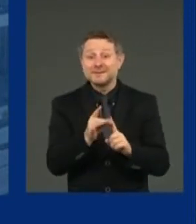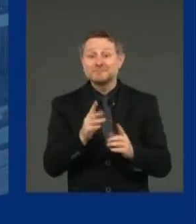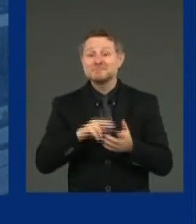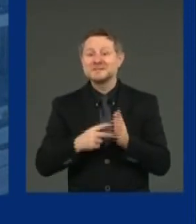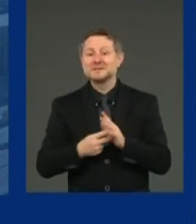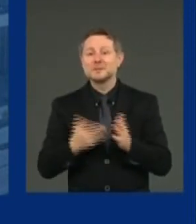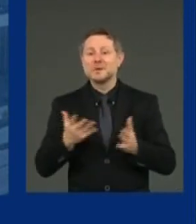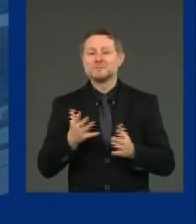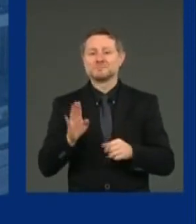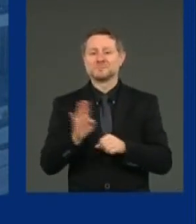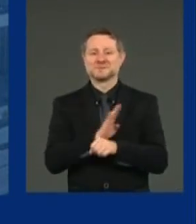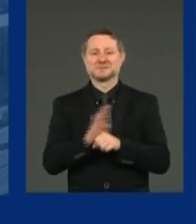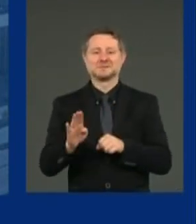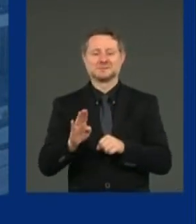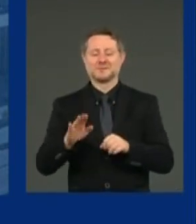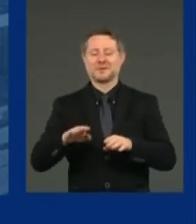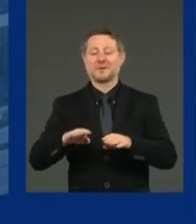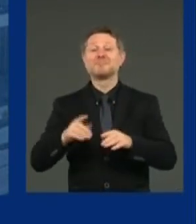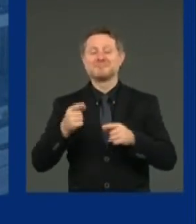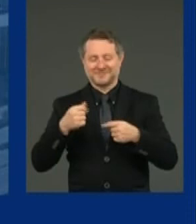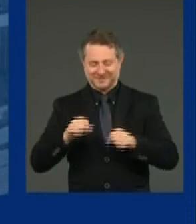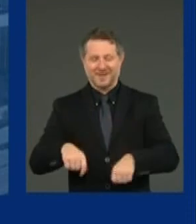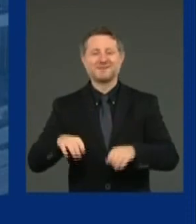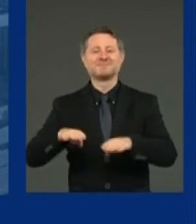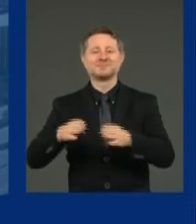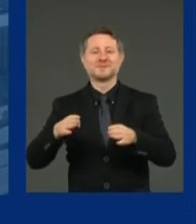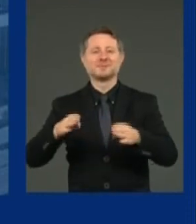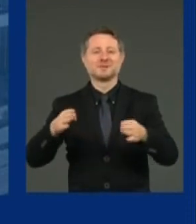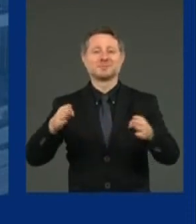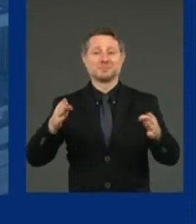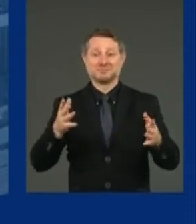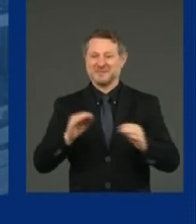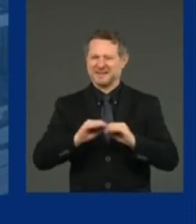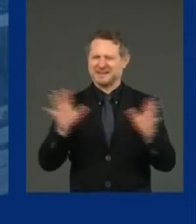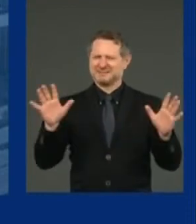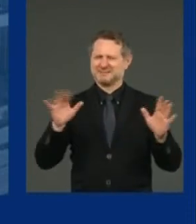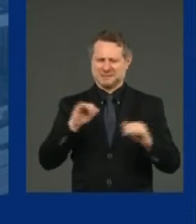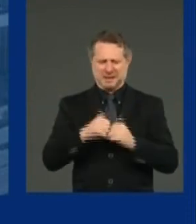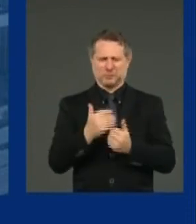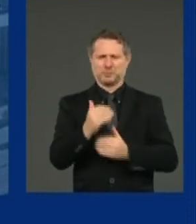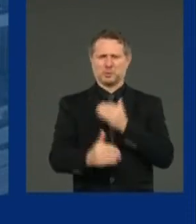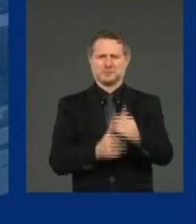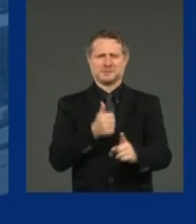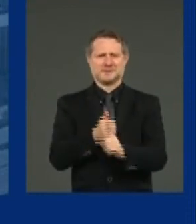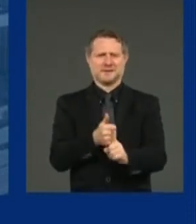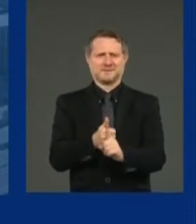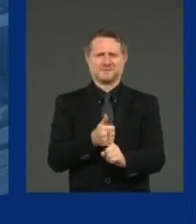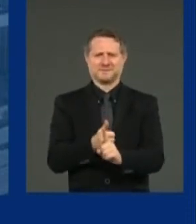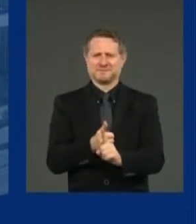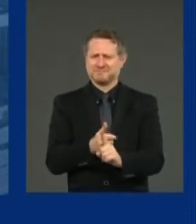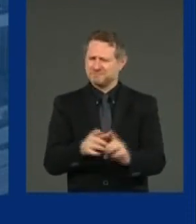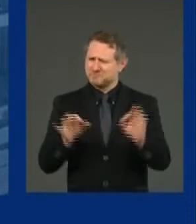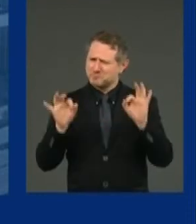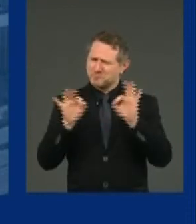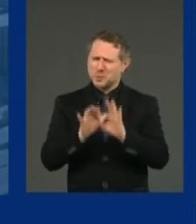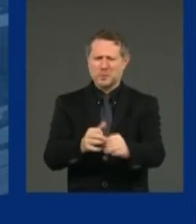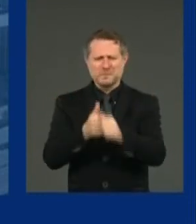THE LOWER THE INFECTION RATE CLIMBS, THE MORE YOU INCREASE THE ECONOMIC ACTIVITY. IT IS A FORMULA.